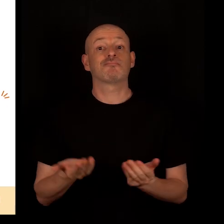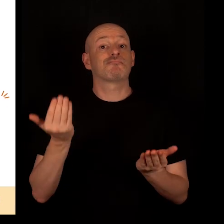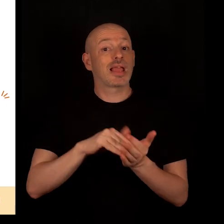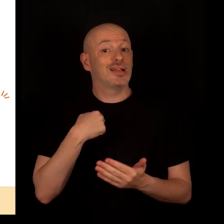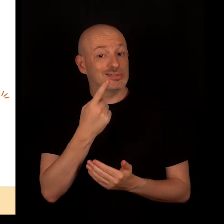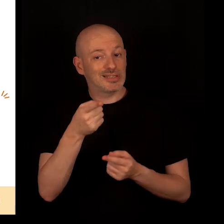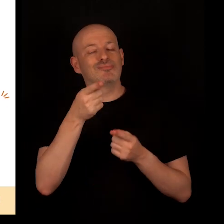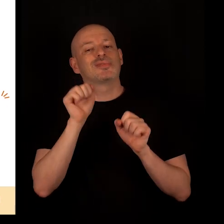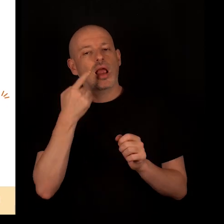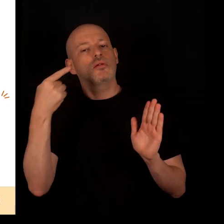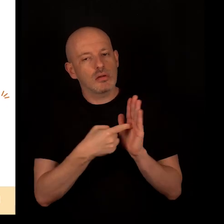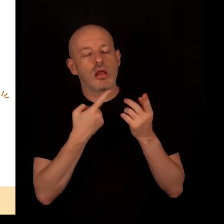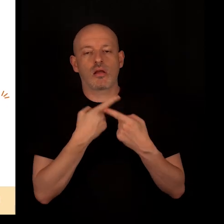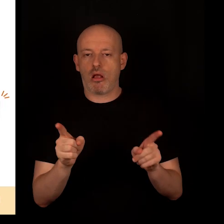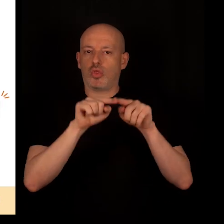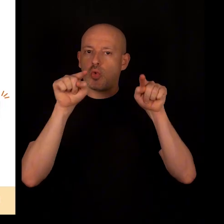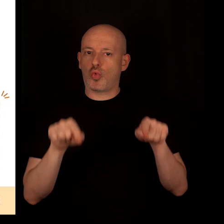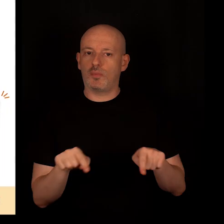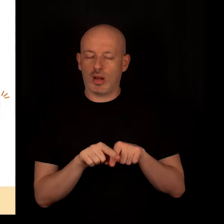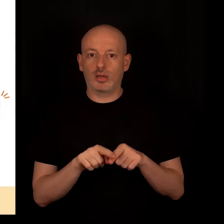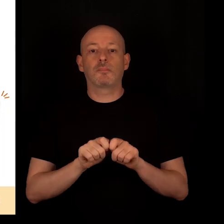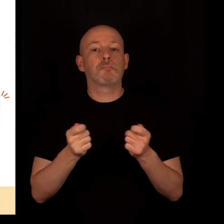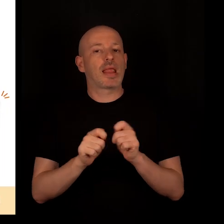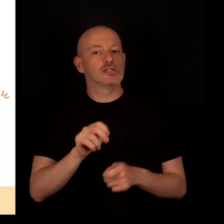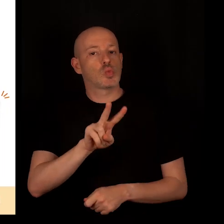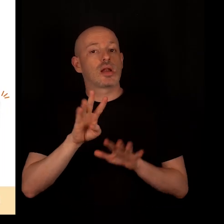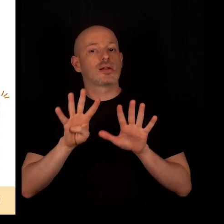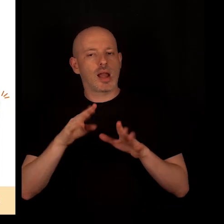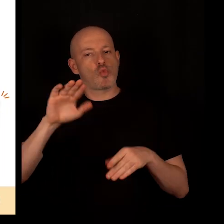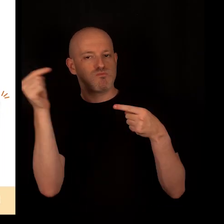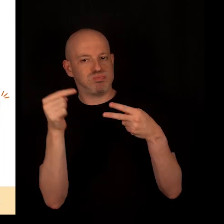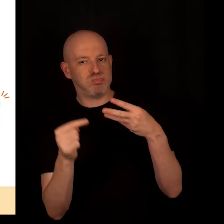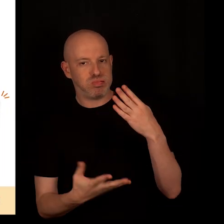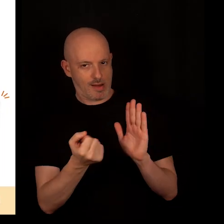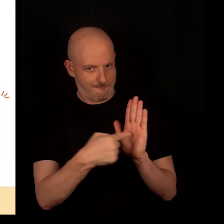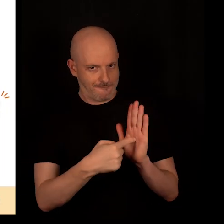And again, as I said, you can check the call document, page 29, for more details on that.